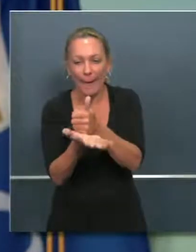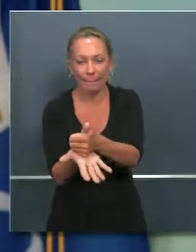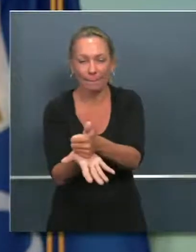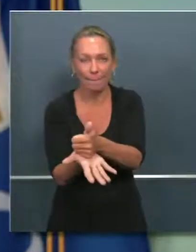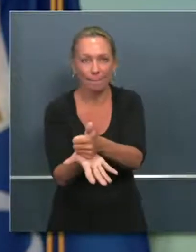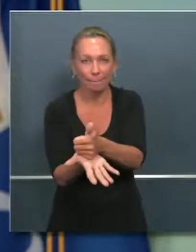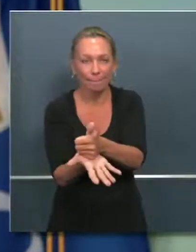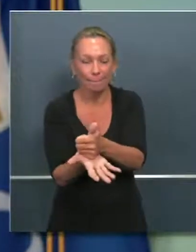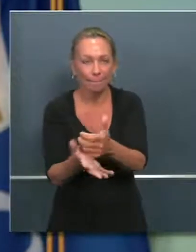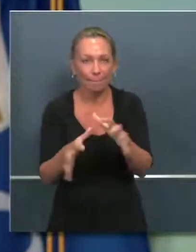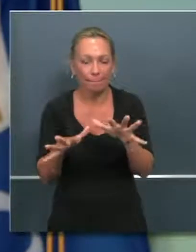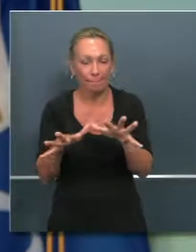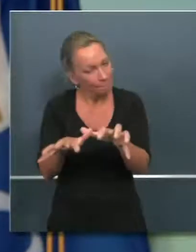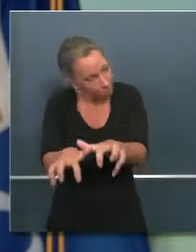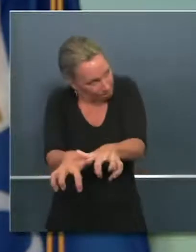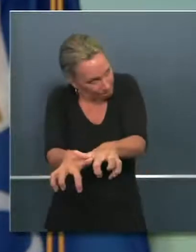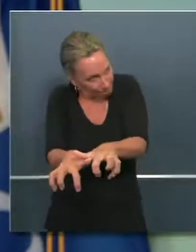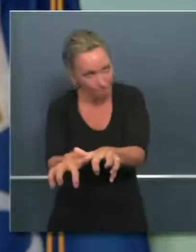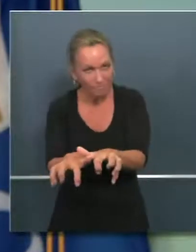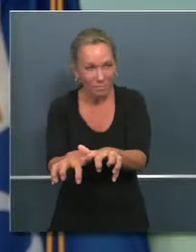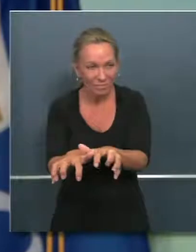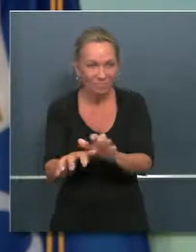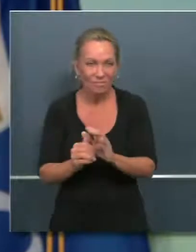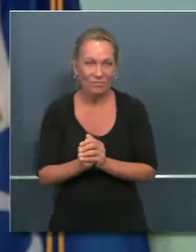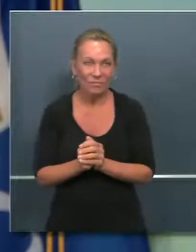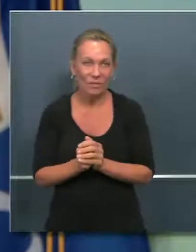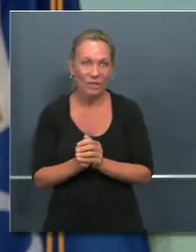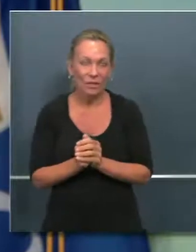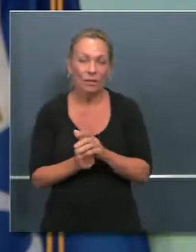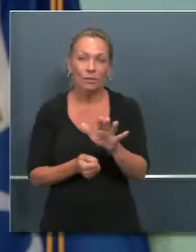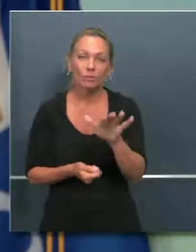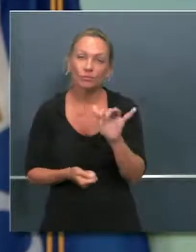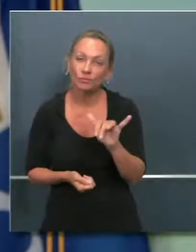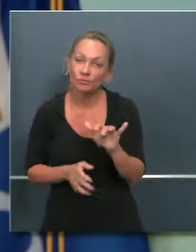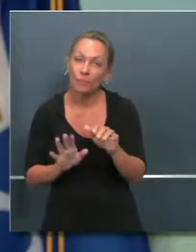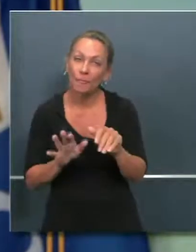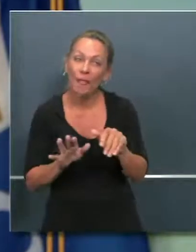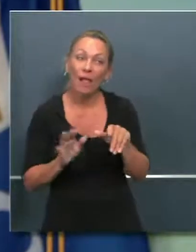parts of the state that we are monitoring in a moment I'll get to some slides and show you